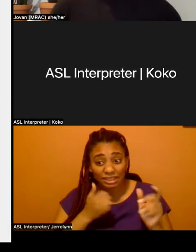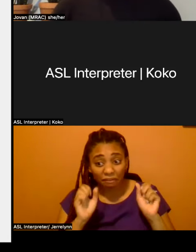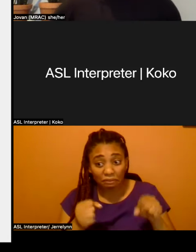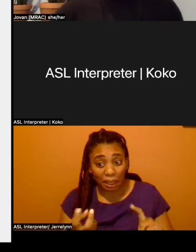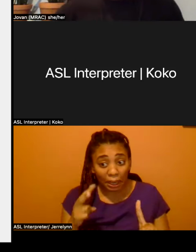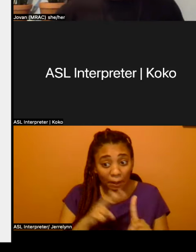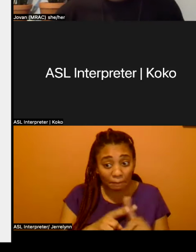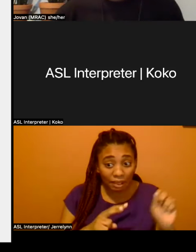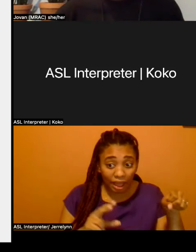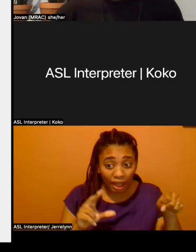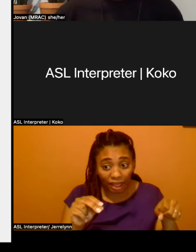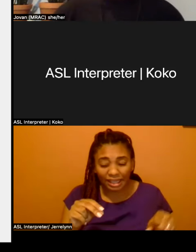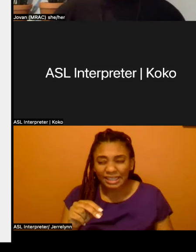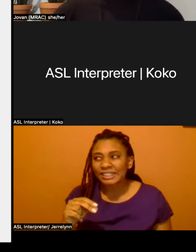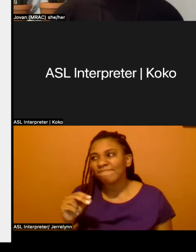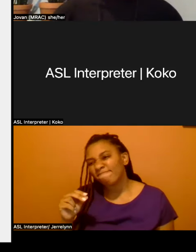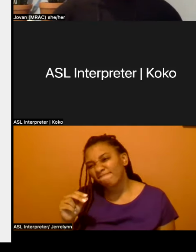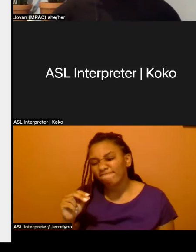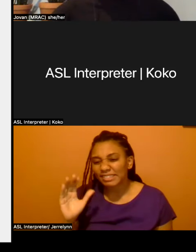It sounds like no because